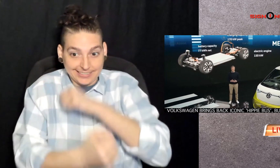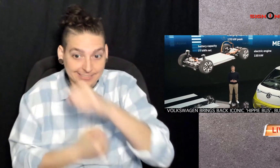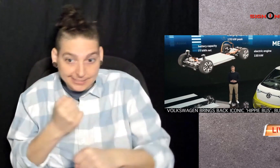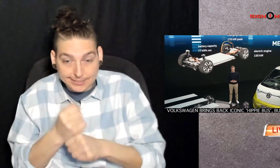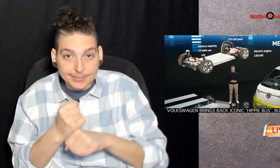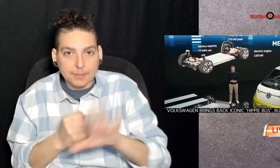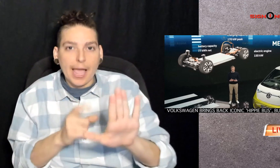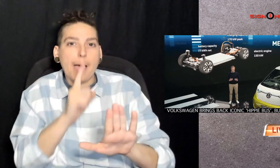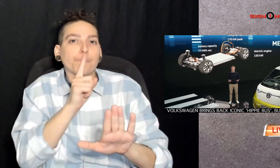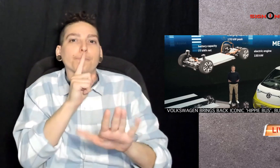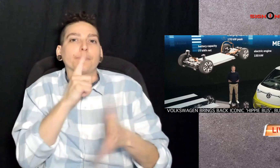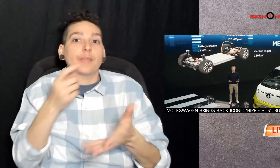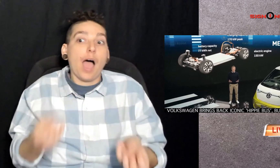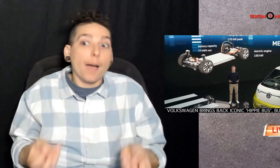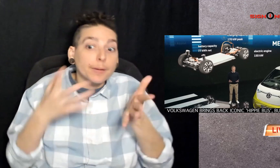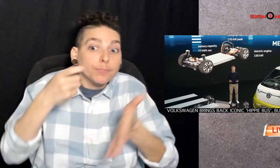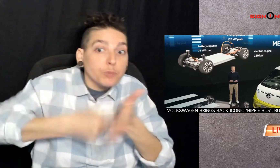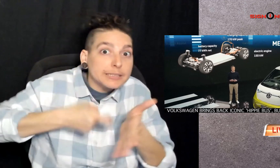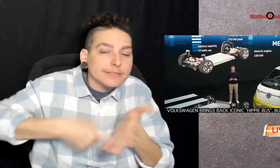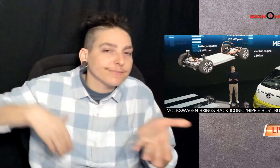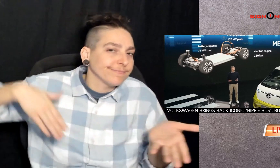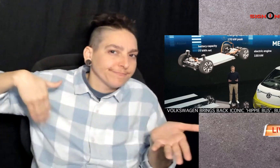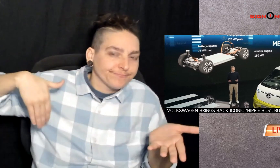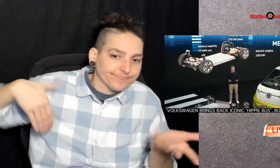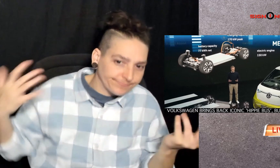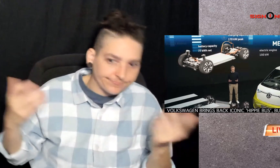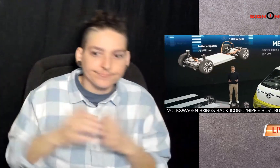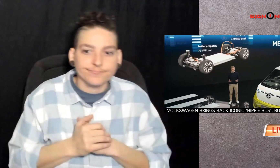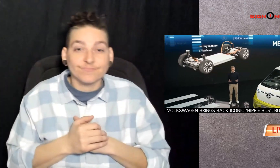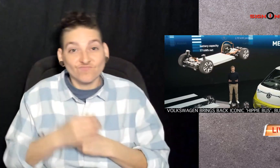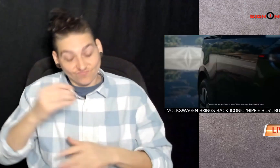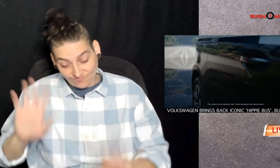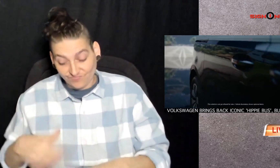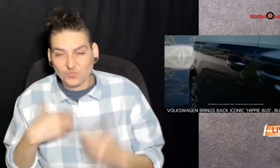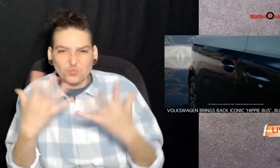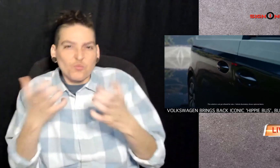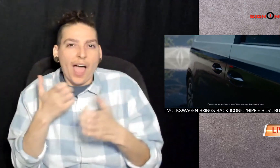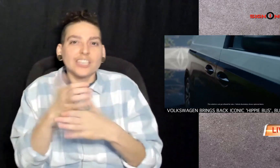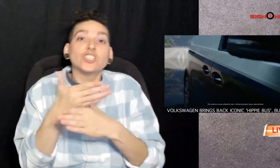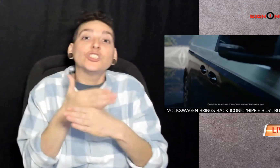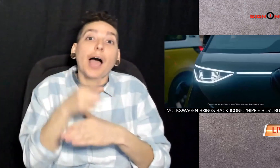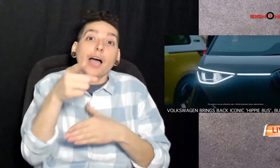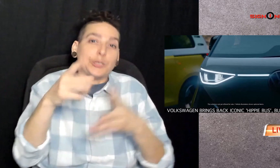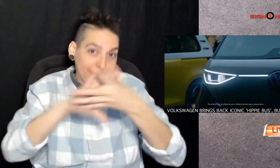but no word yet on how much it will cost but I do want to share with you guys a little